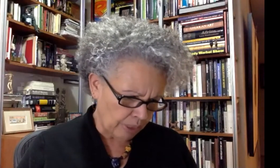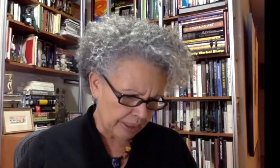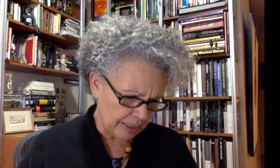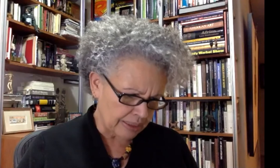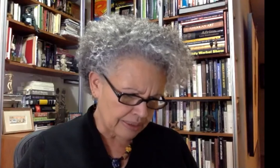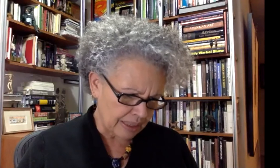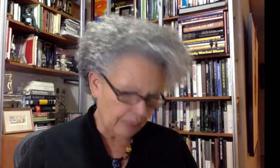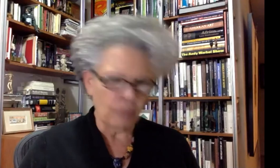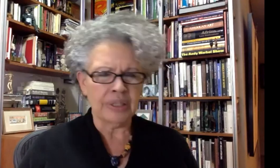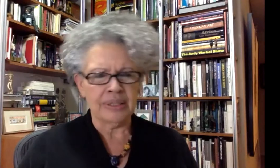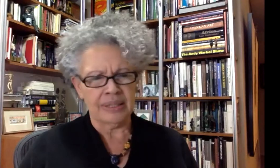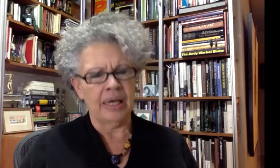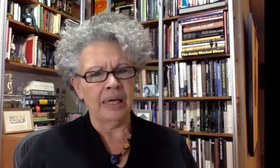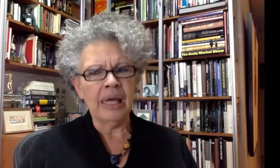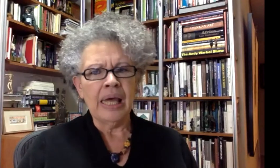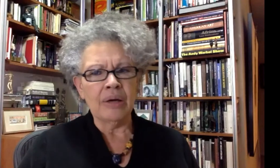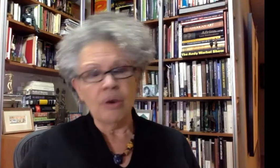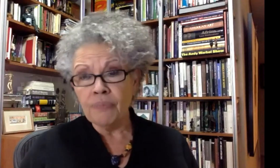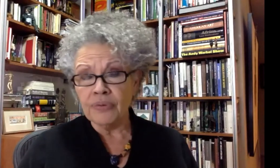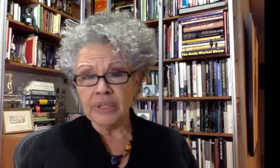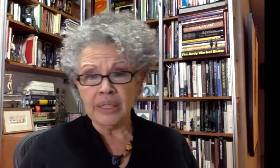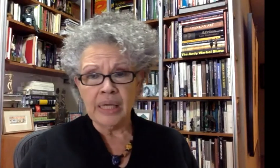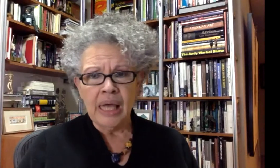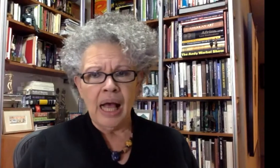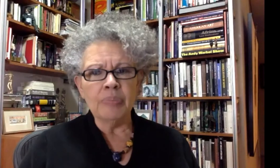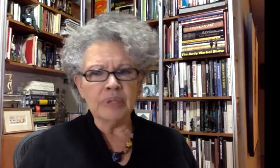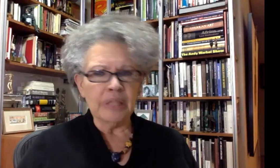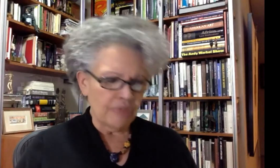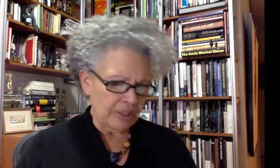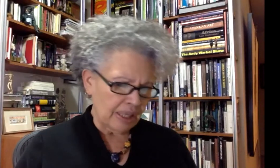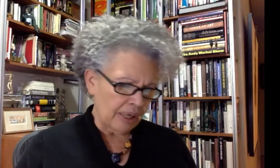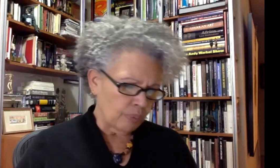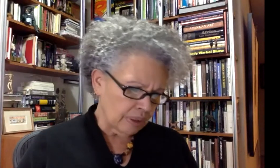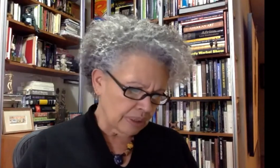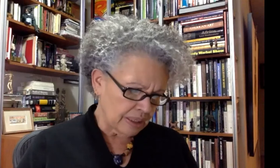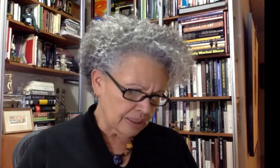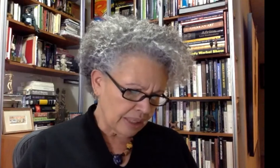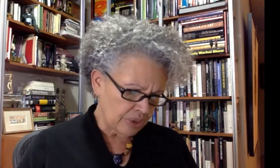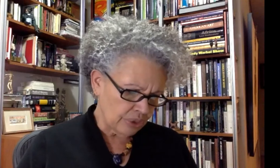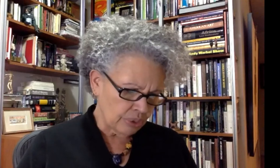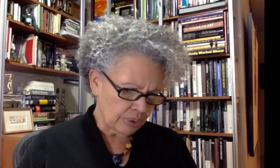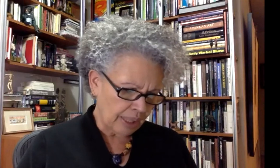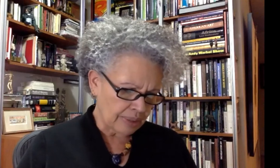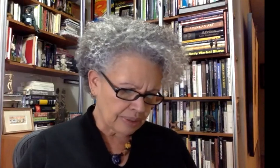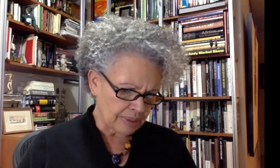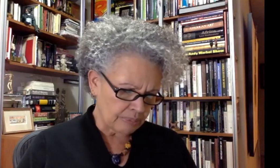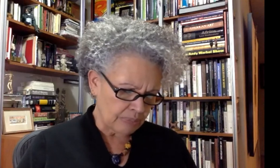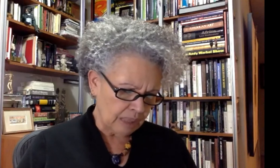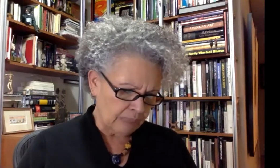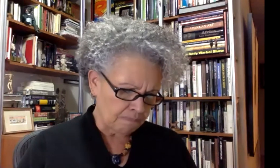it is that I want to say and hopefully, I believe that they will incite you to ask some